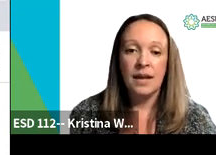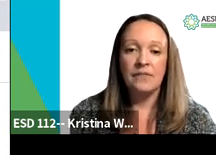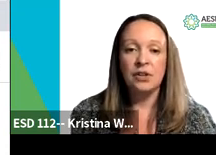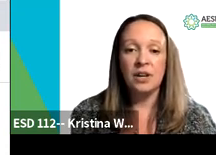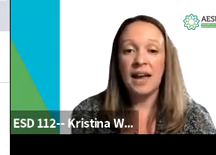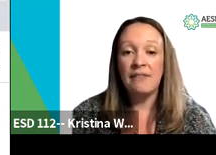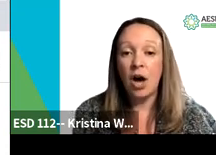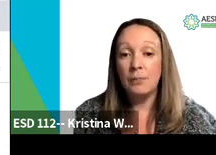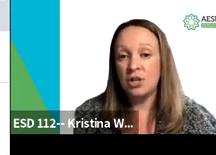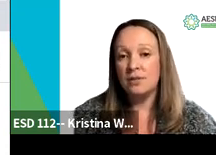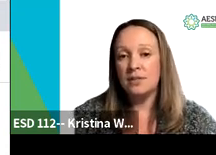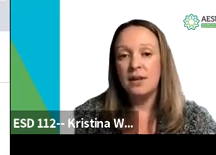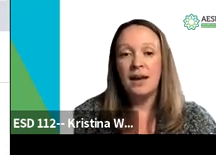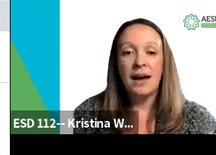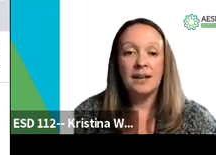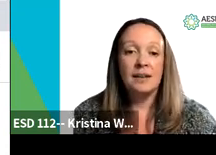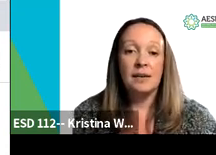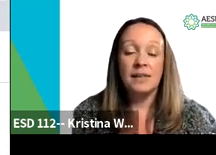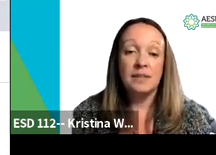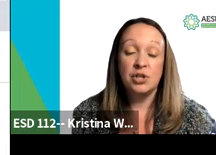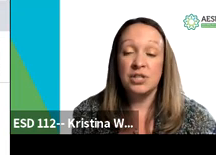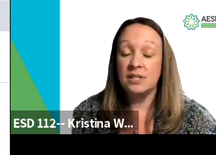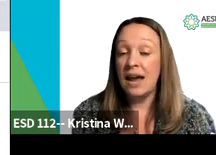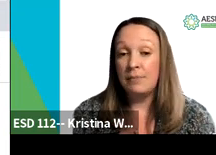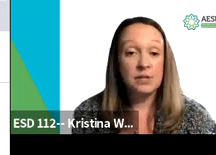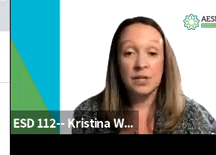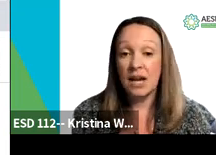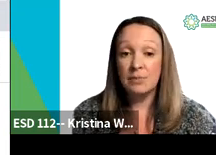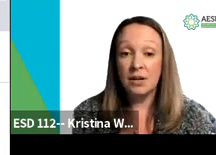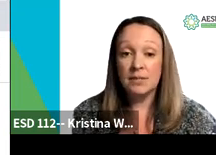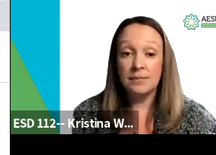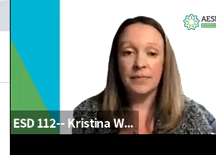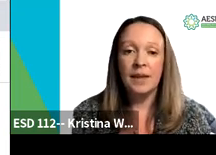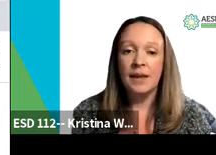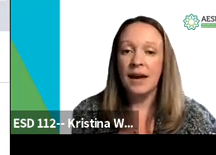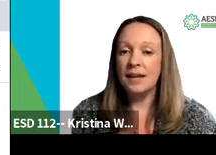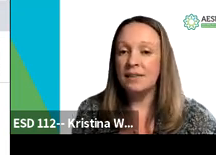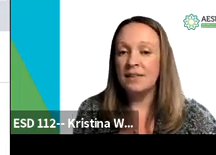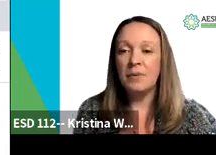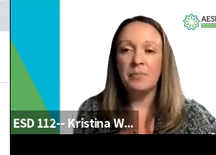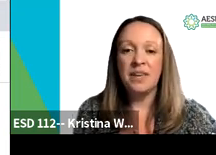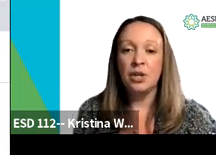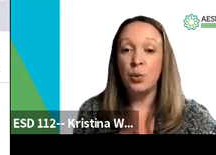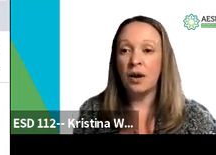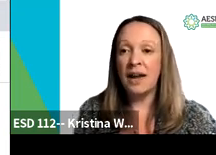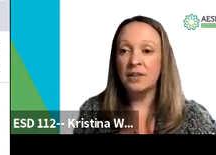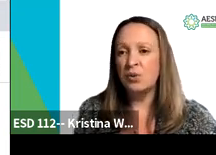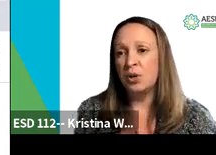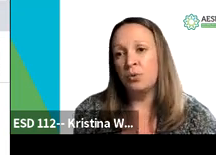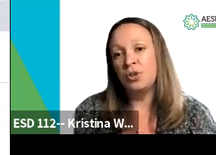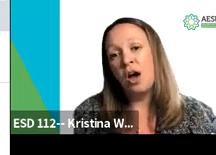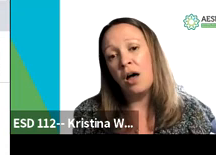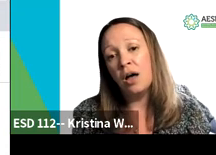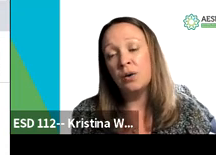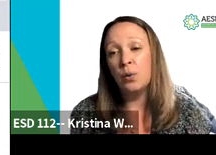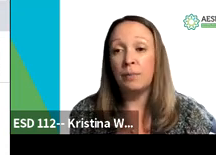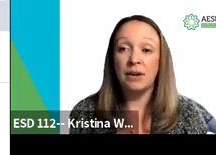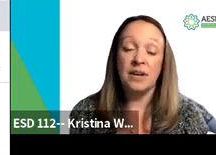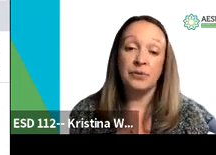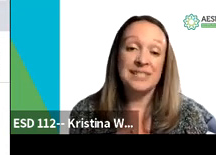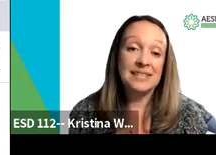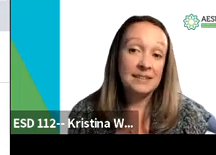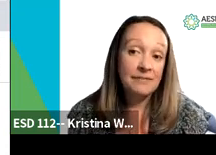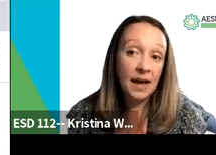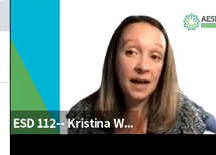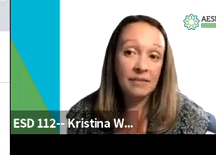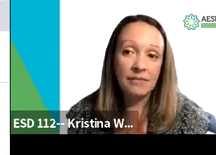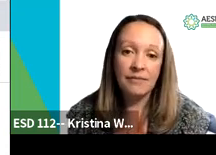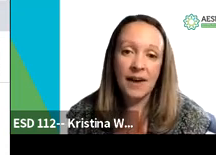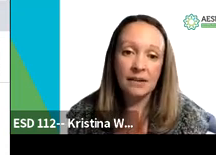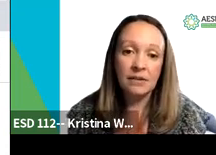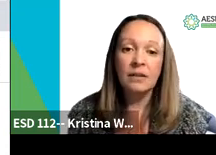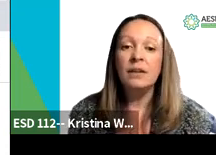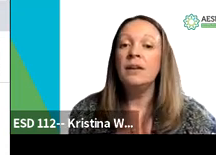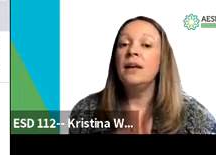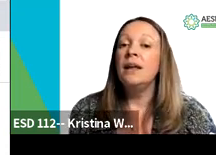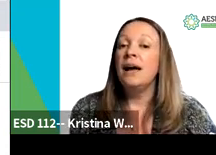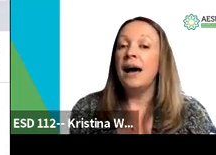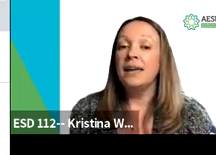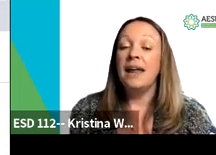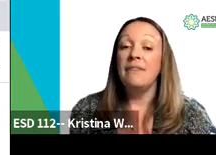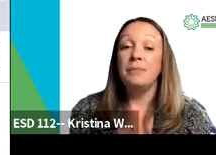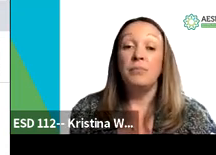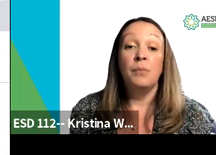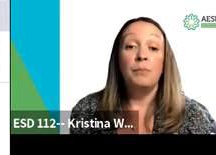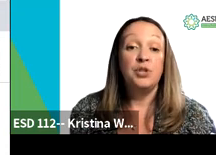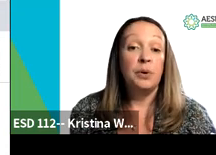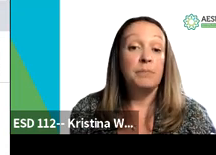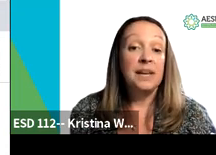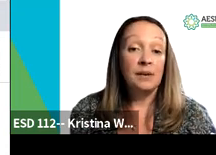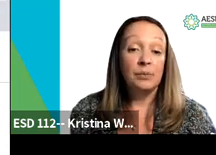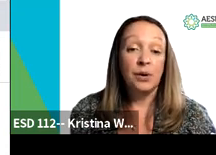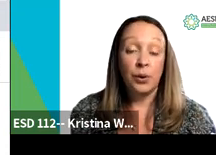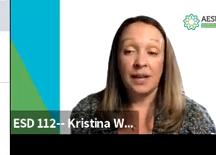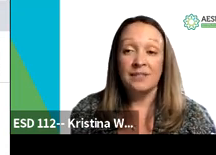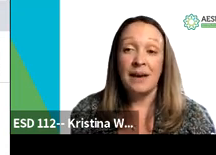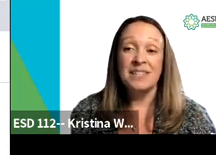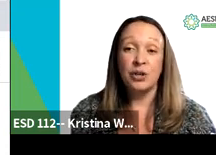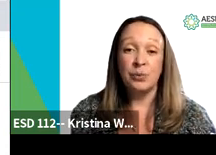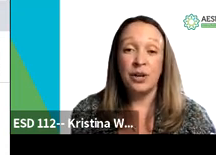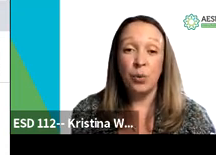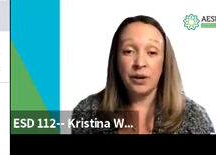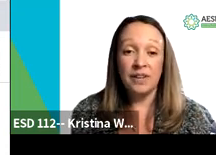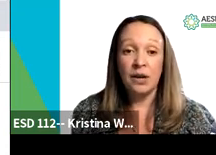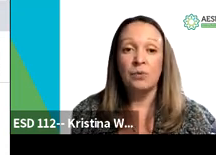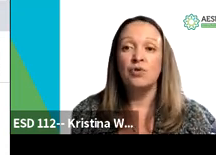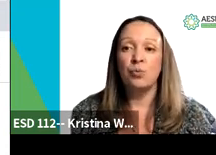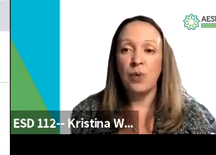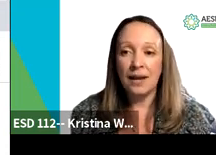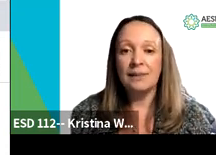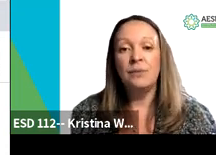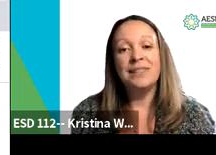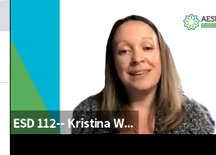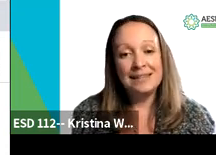ESD 112-- Kristina Wambold: And if you look, I have options. I can let them just type into a text box, I can let them give me a URL to a Google Doc or Microsoft 365 file I can have them do a media recording, so that means they're going to record a video directly within